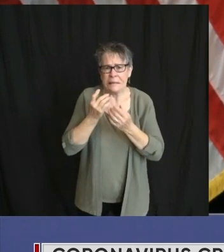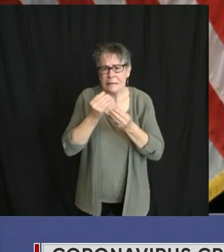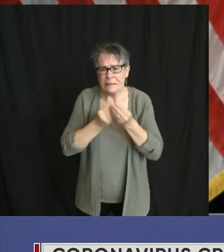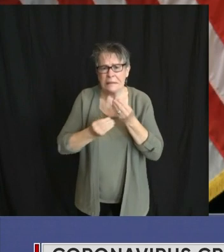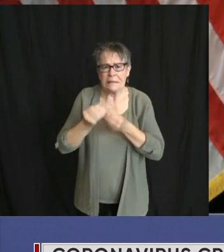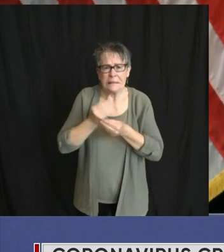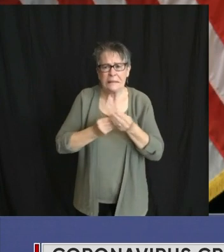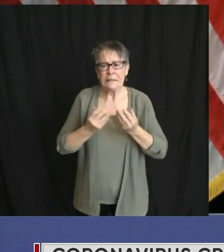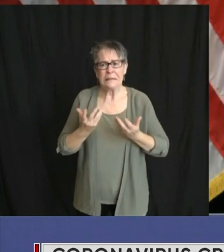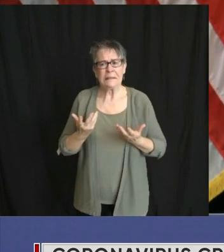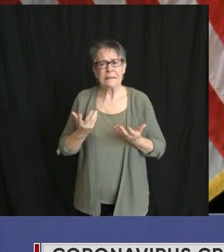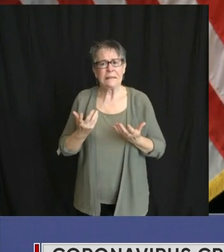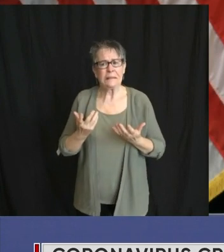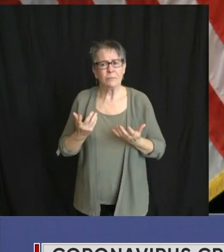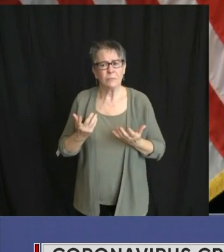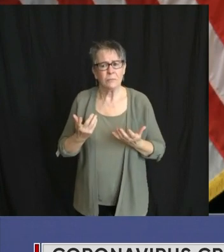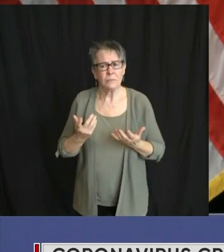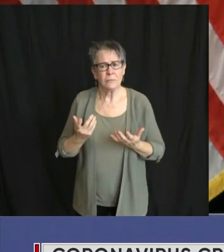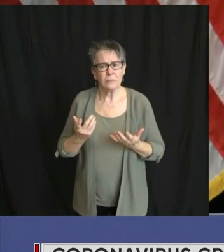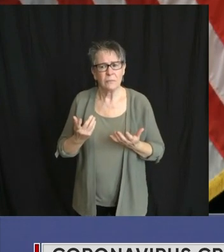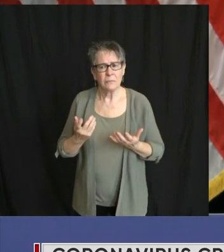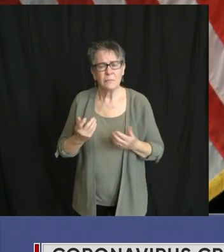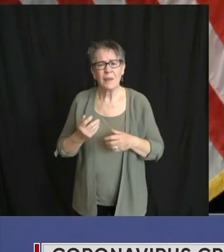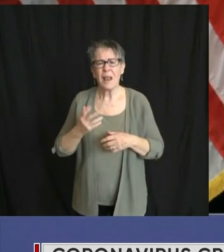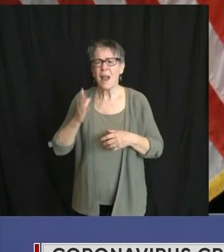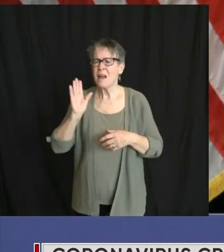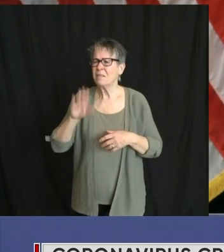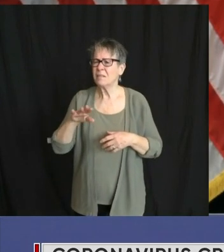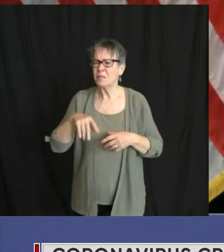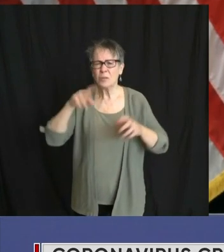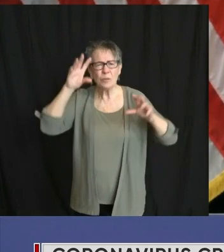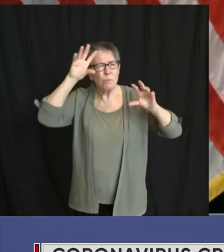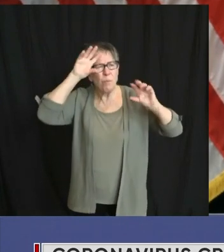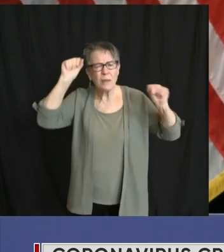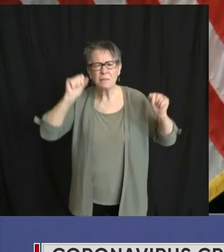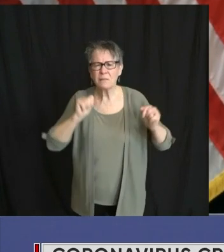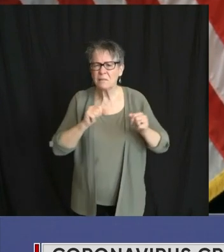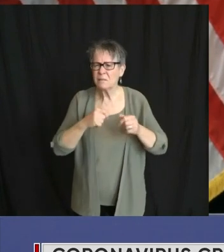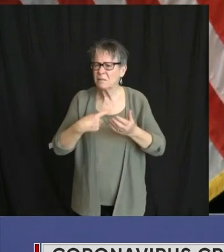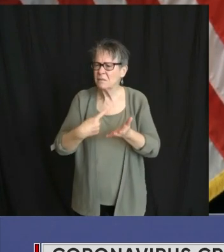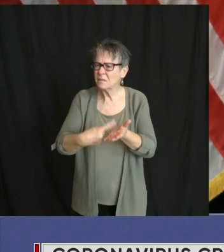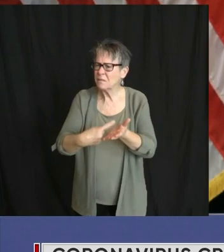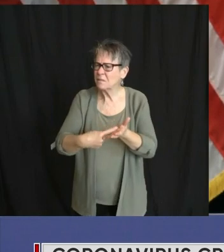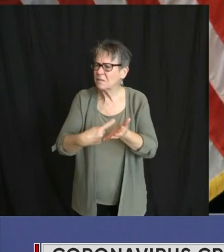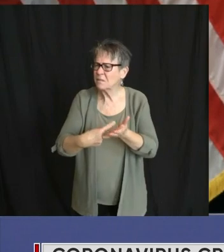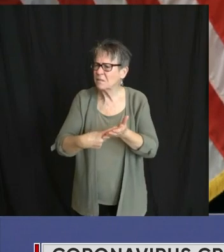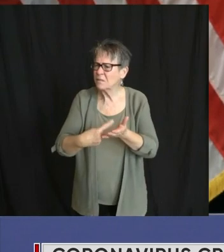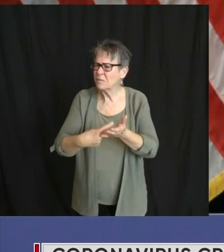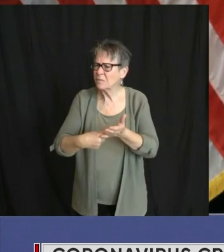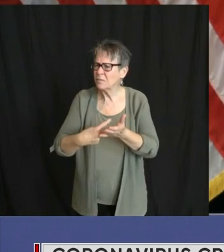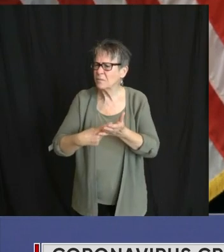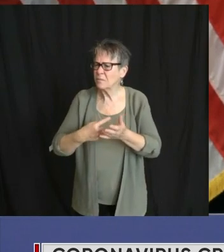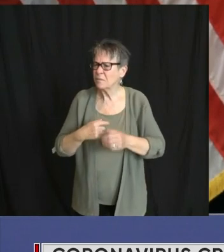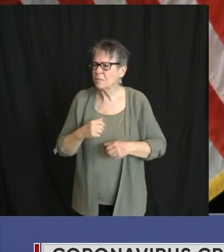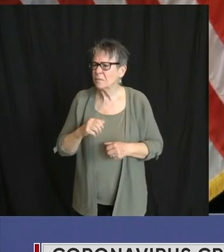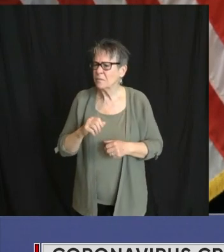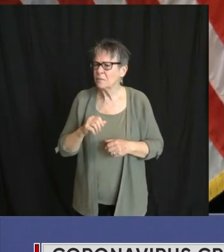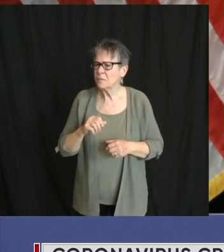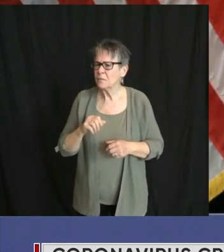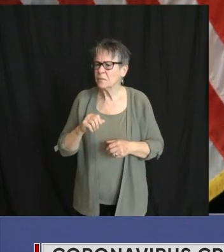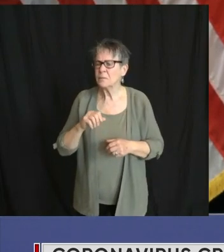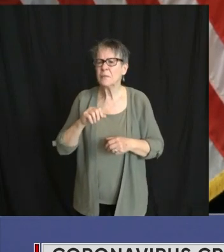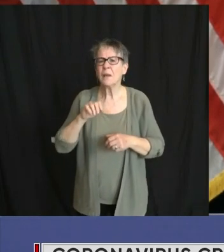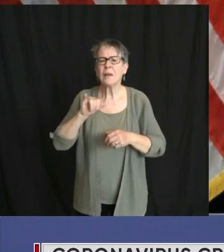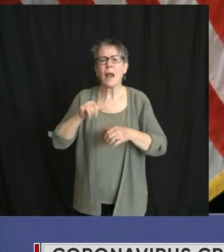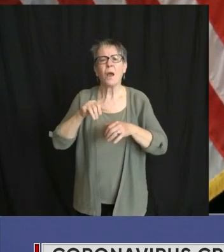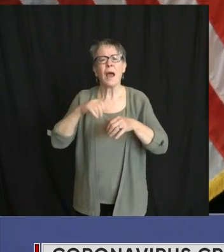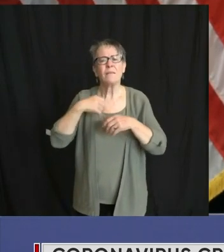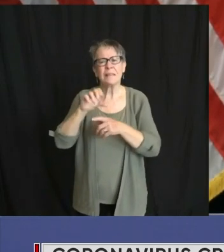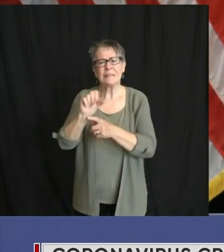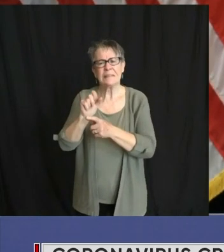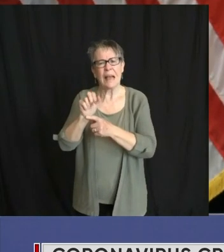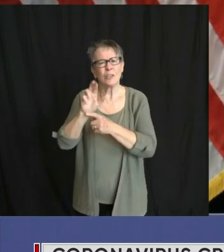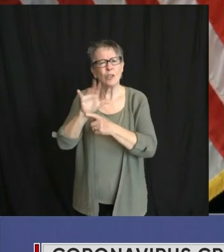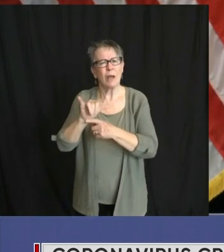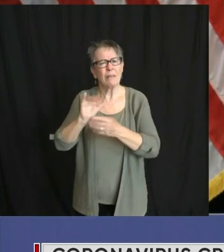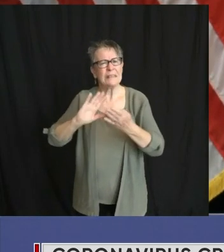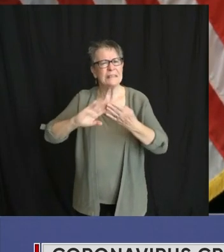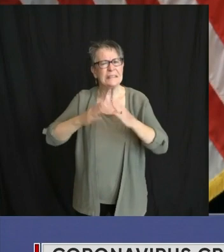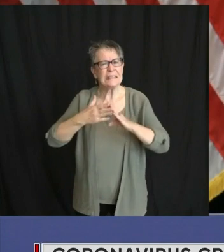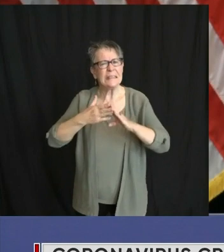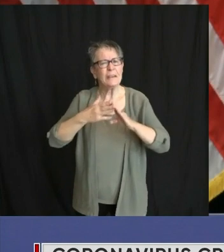SAID HE WOULD SUPPORT STATE AND